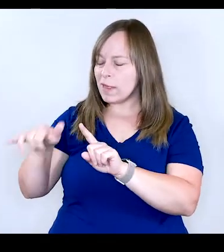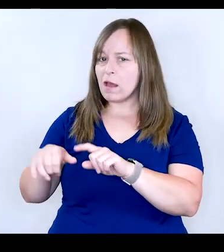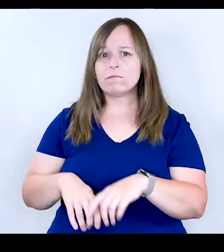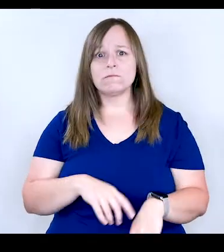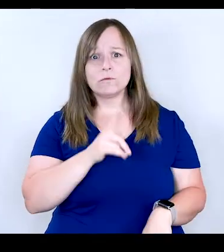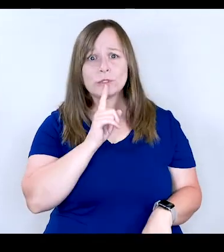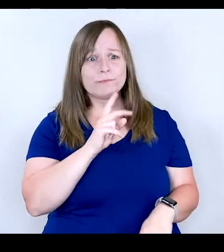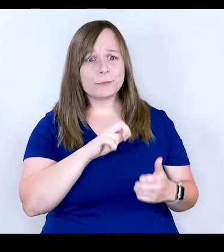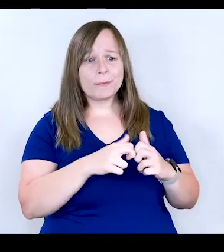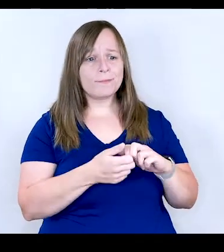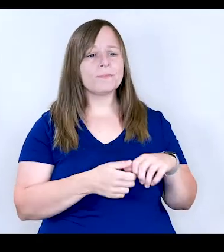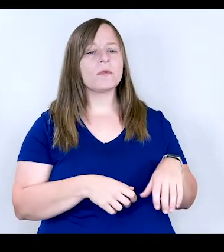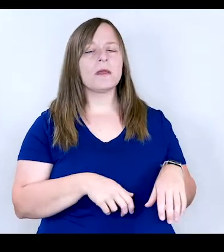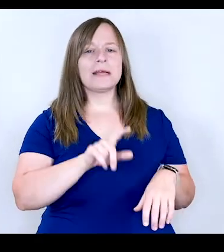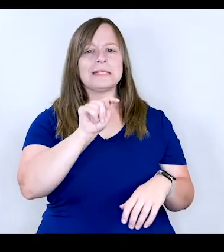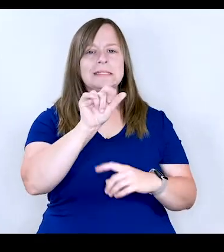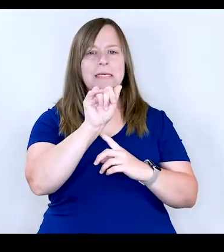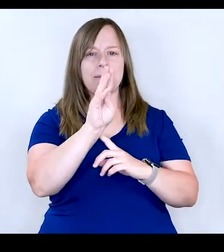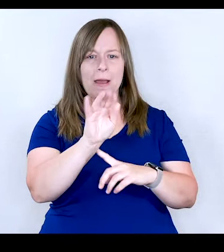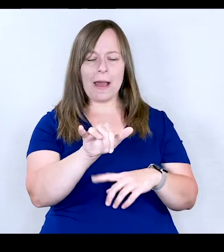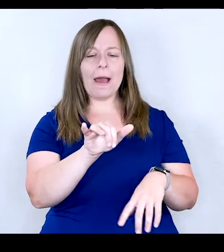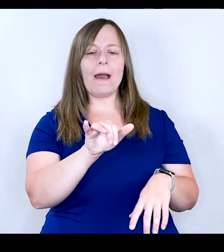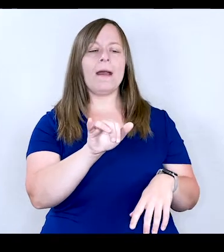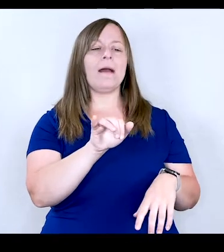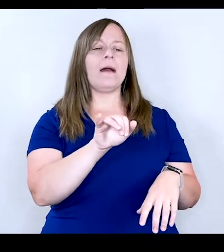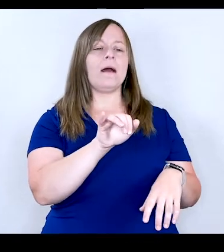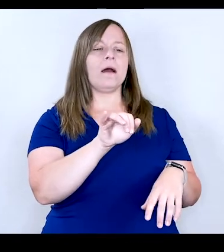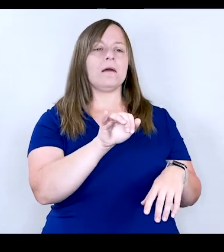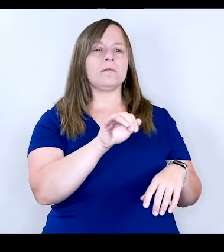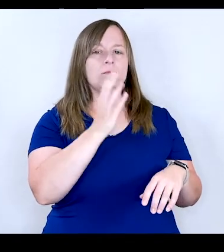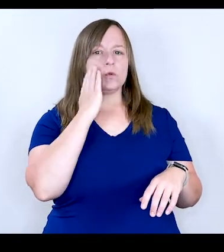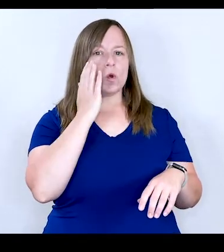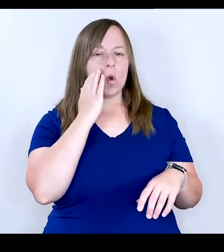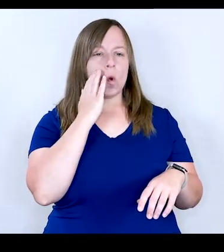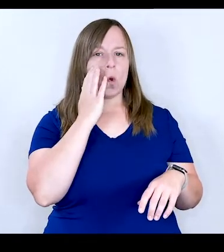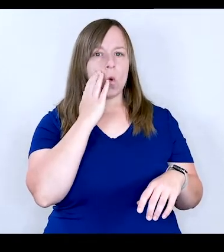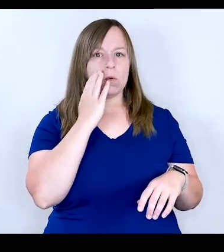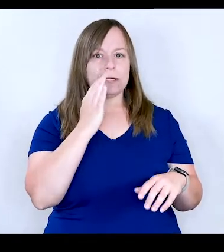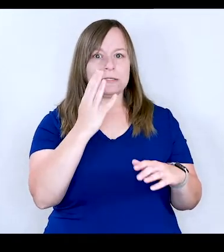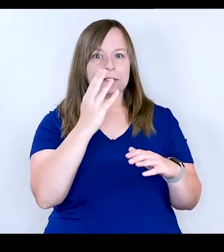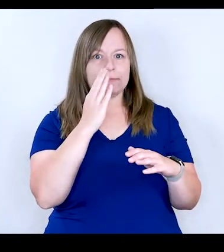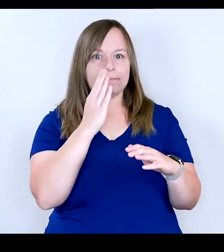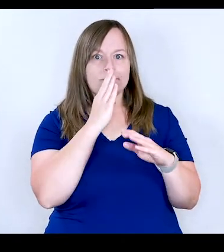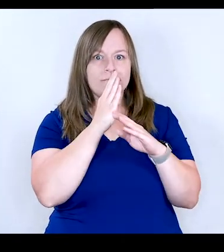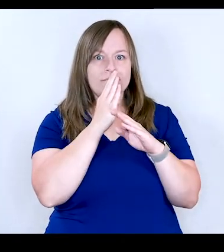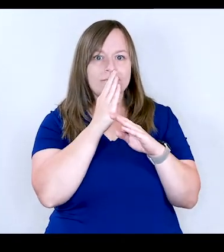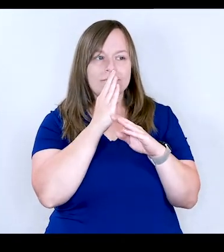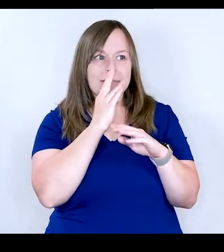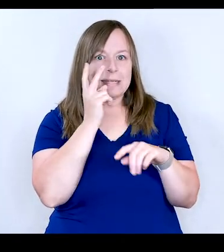M: Absolutely. TBI, traumatic brain injury, is known as an invisible disability because those who